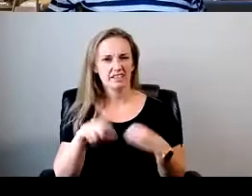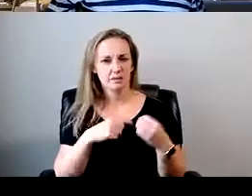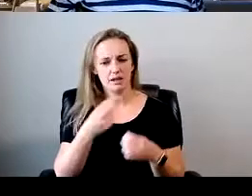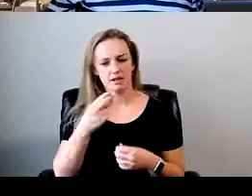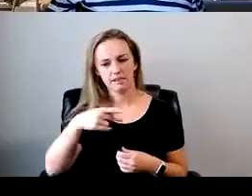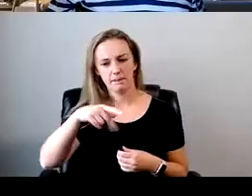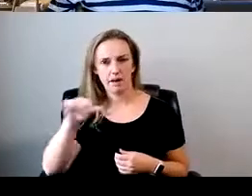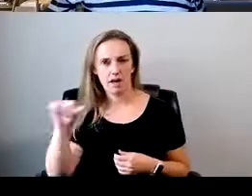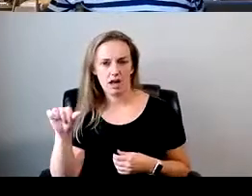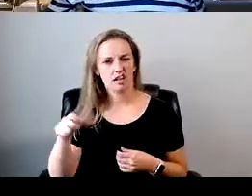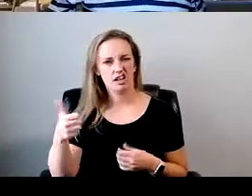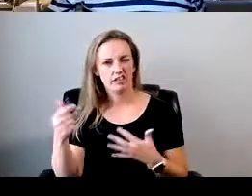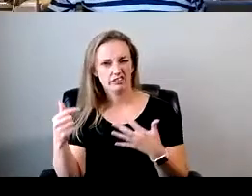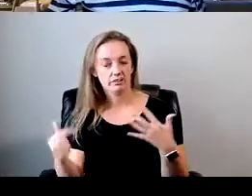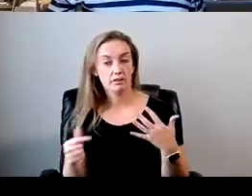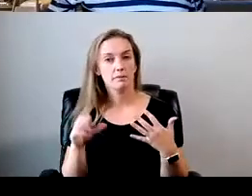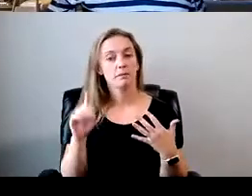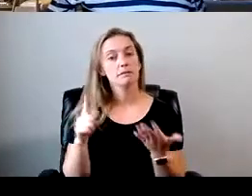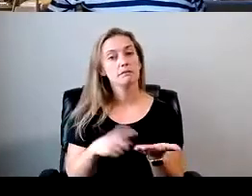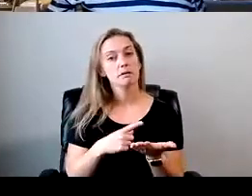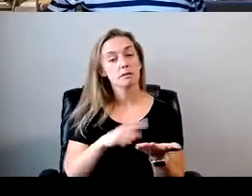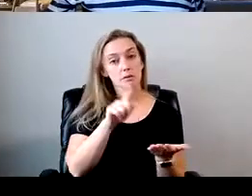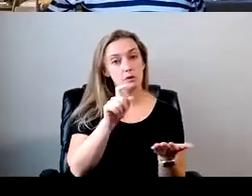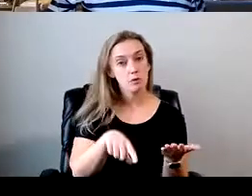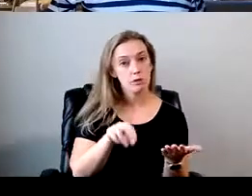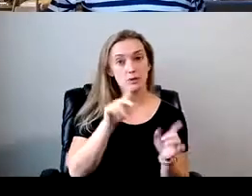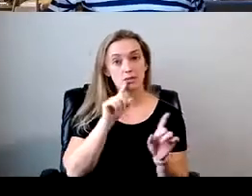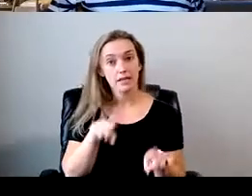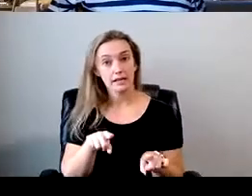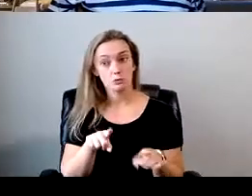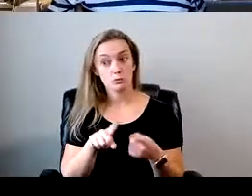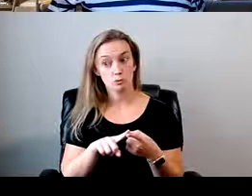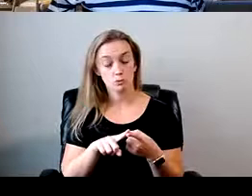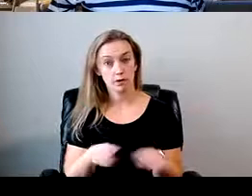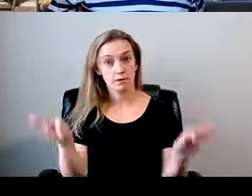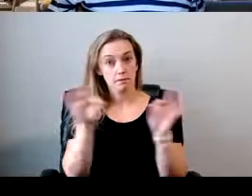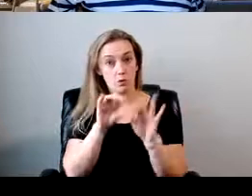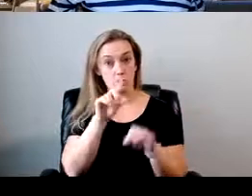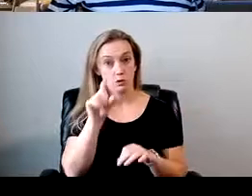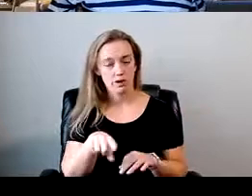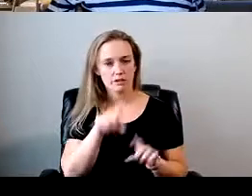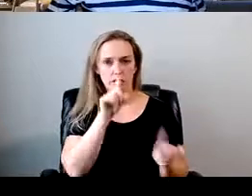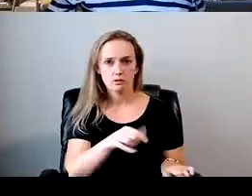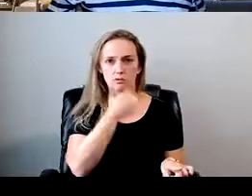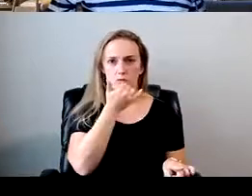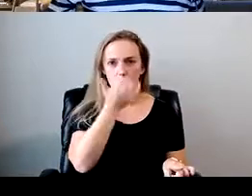but sometimes the questions or the answers to very important questions are not answered properly because you have a third person that's involved.